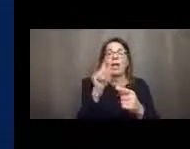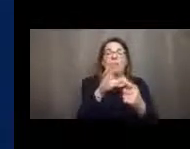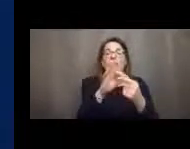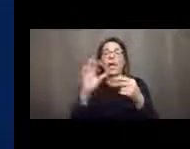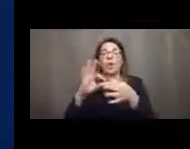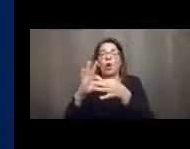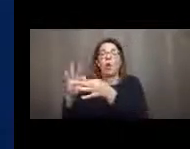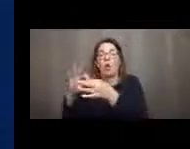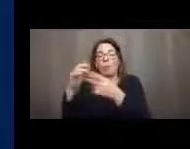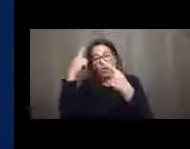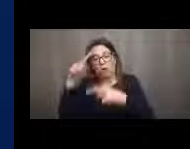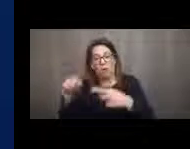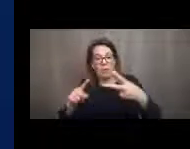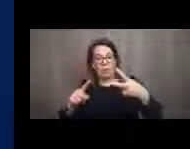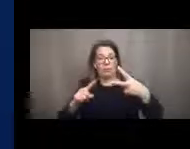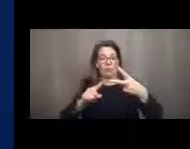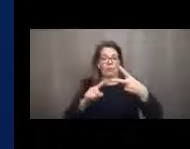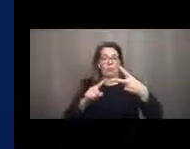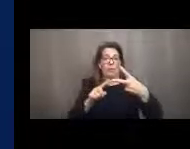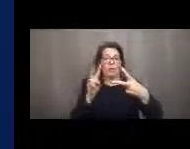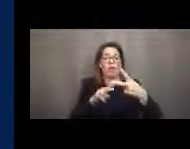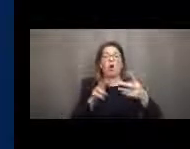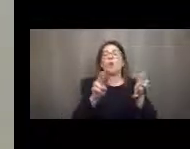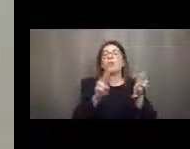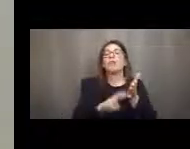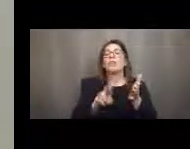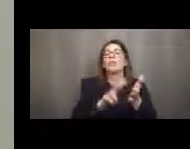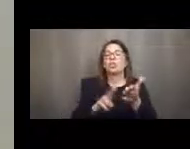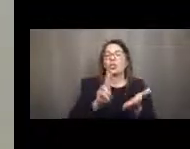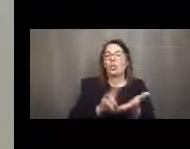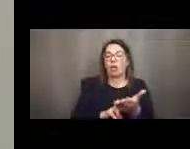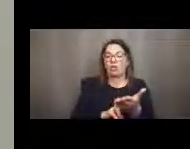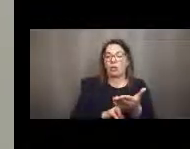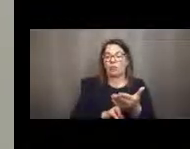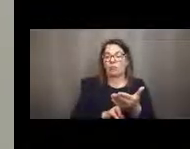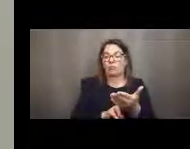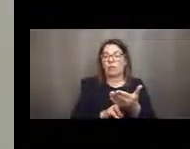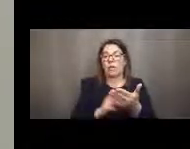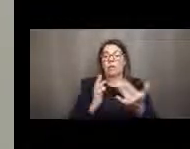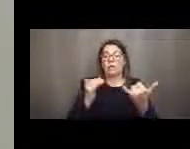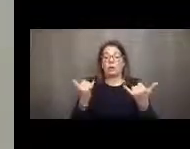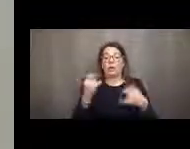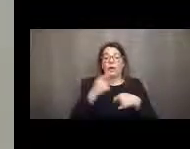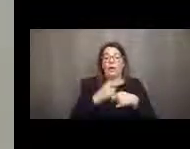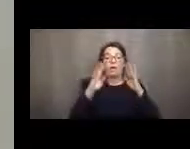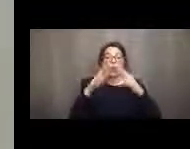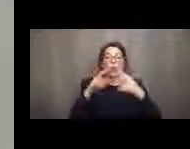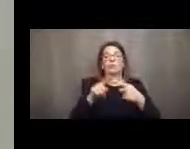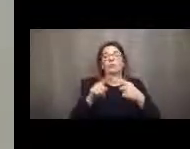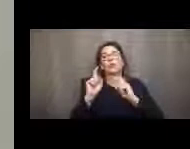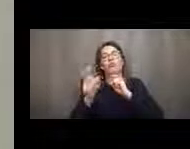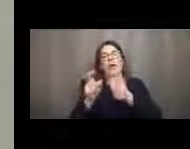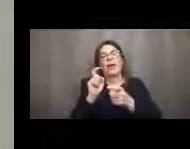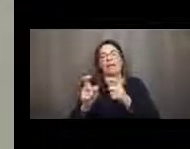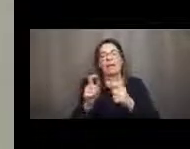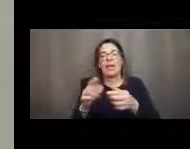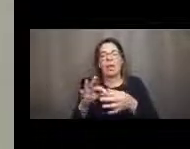and the second one is applicable to research contracts. We're going to focus our attention today on the grants and cooperative agreement regulation.